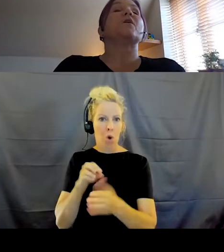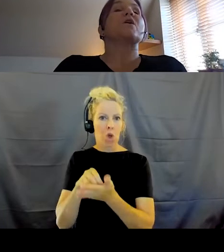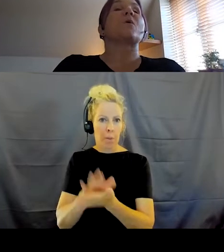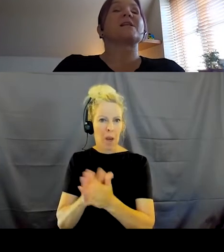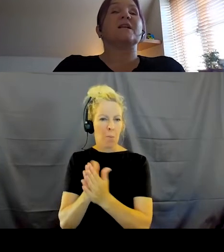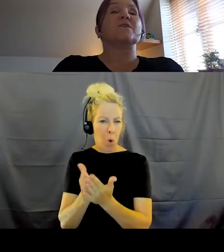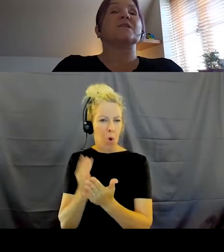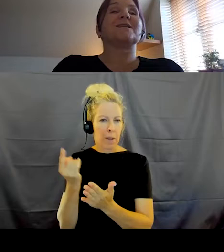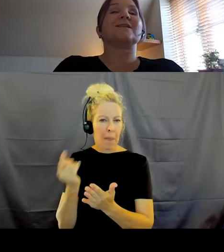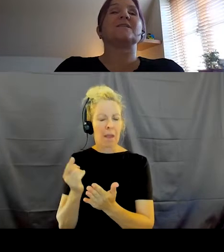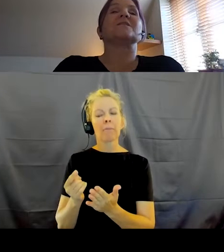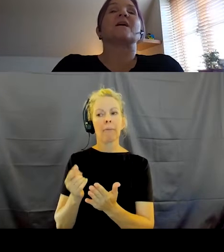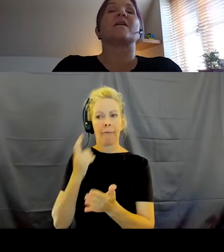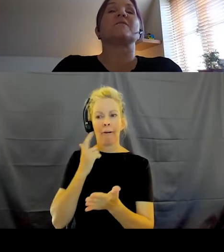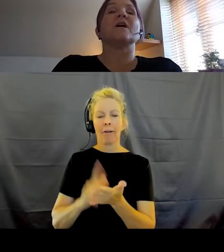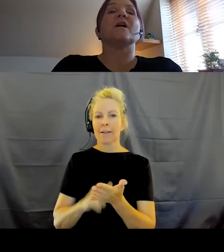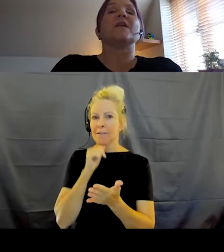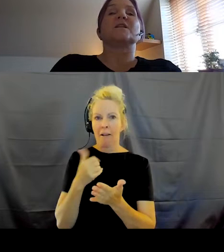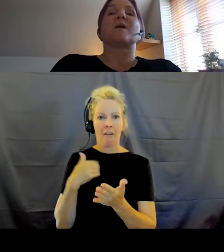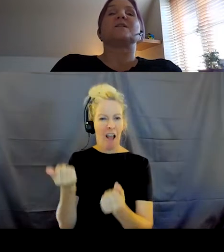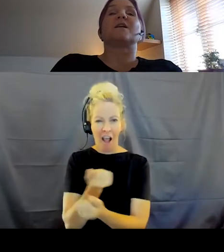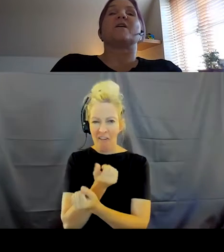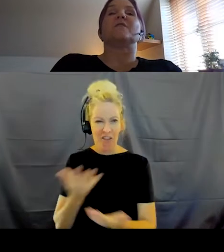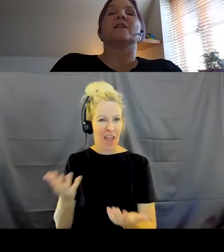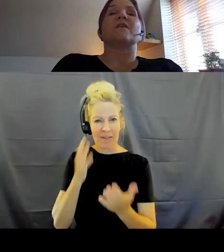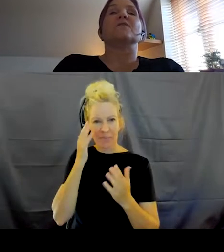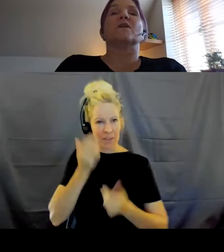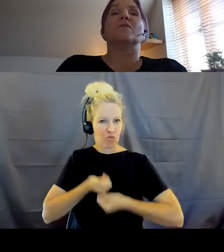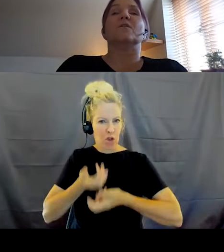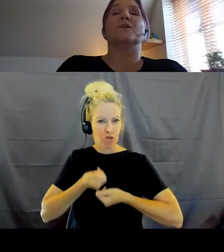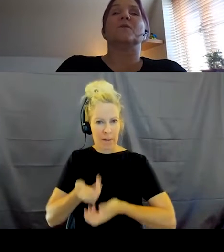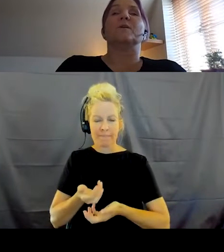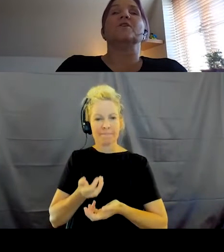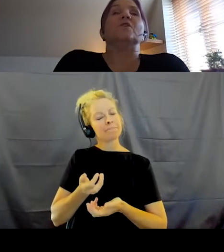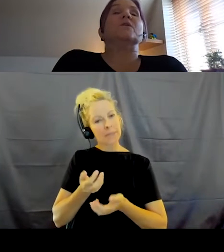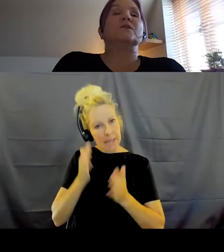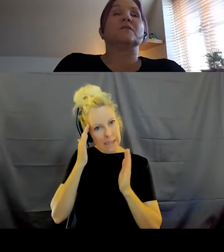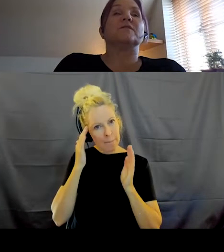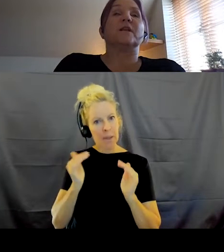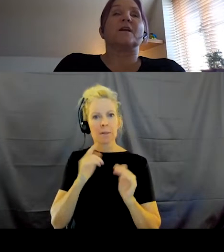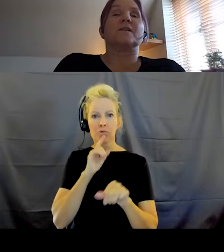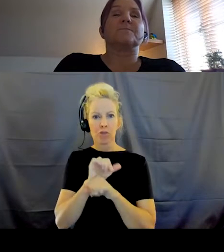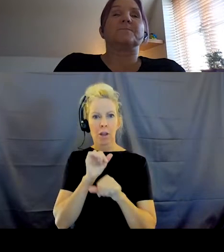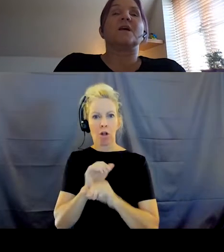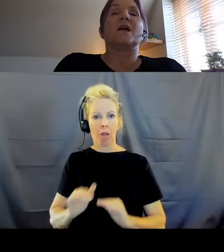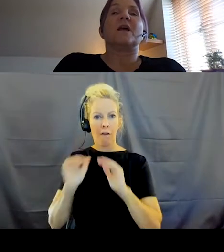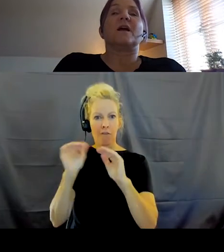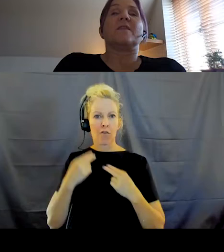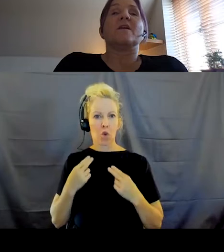you notice that it does not have the expected kind of level of human nuance if you like. And the